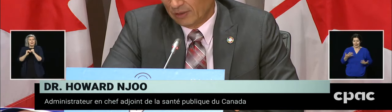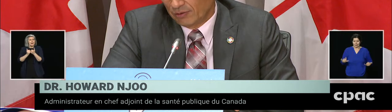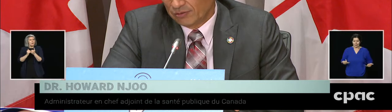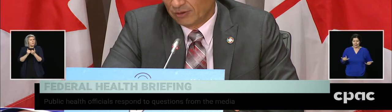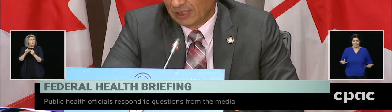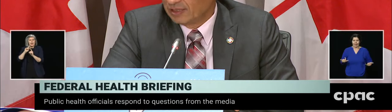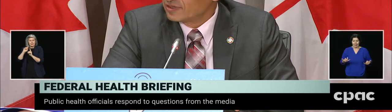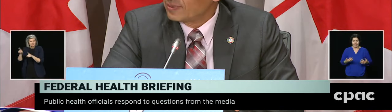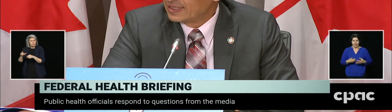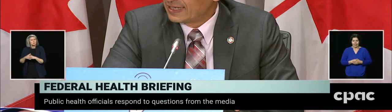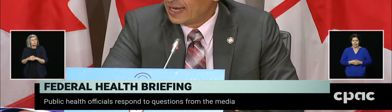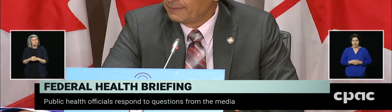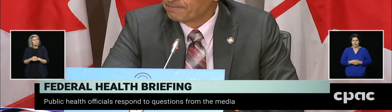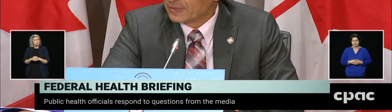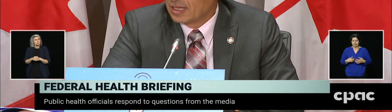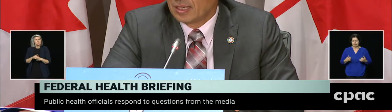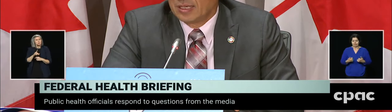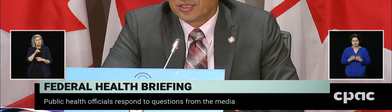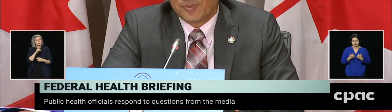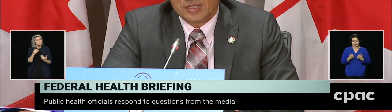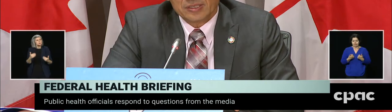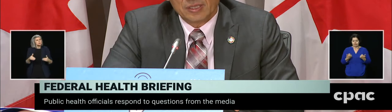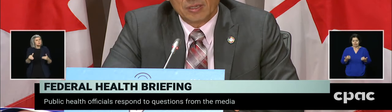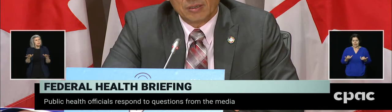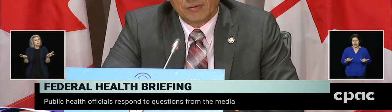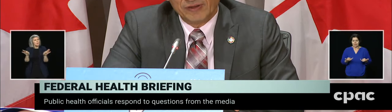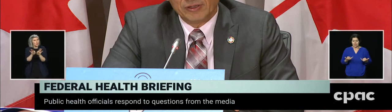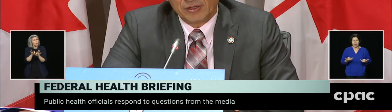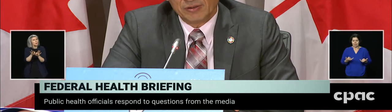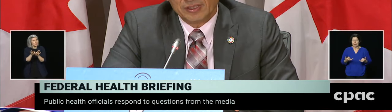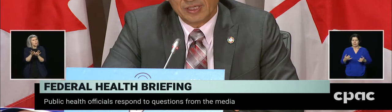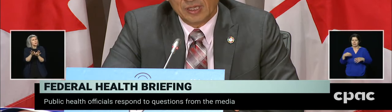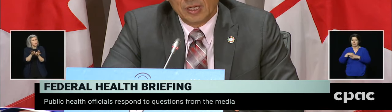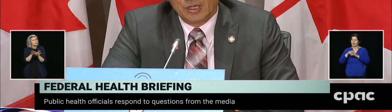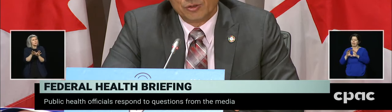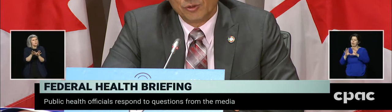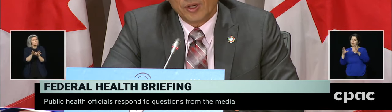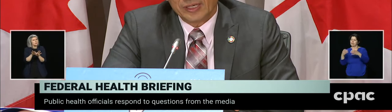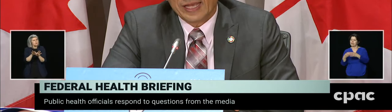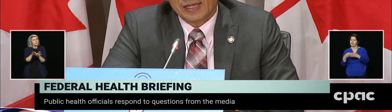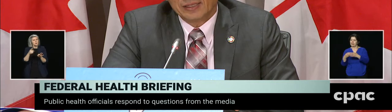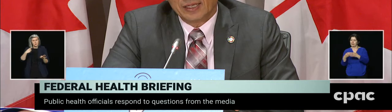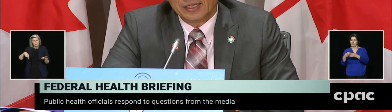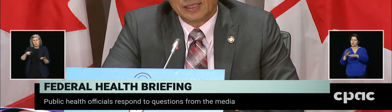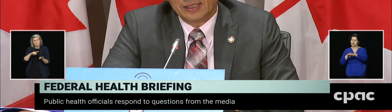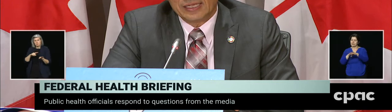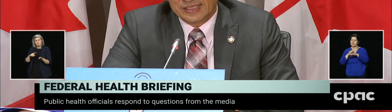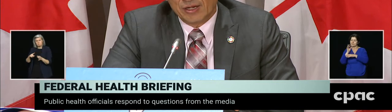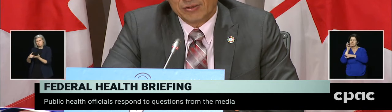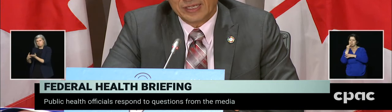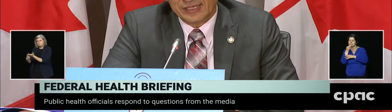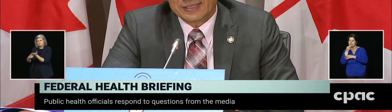THIS IS A REALLY CURRENT ISSUE. WE DISCUSSED THIS ISSUE AMONG